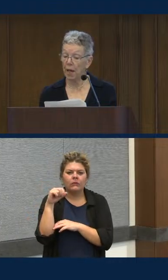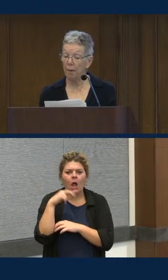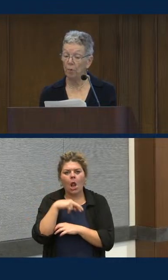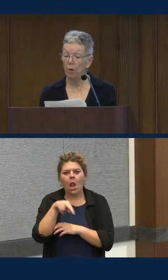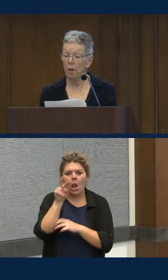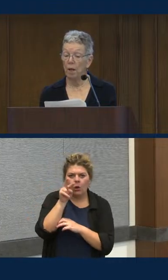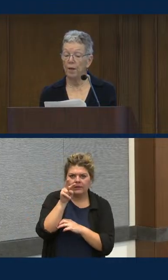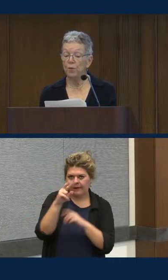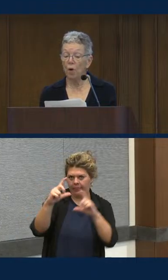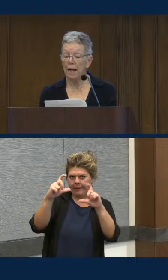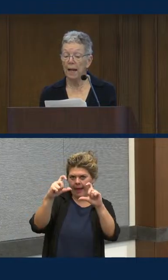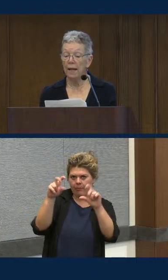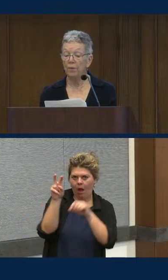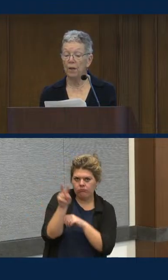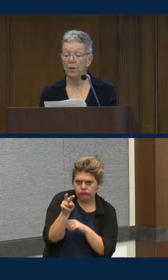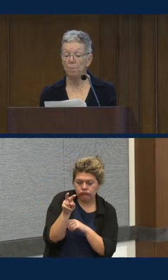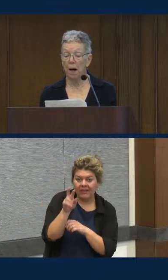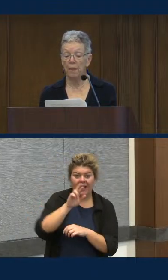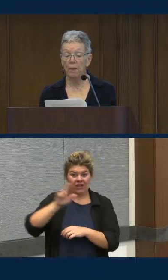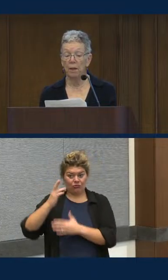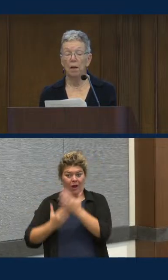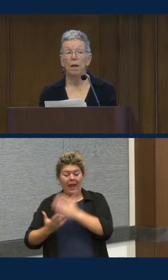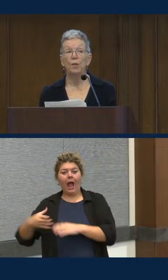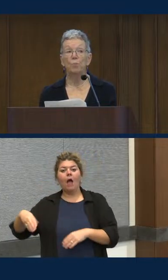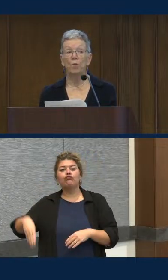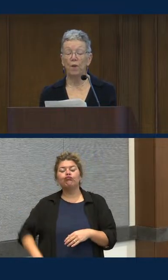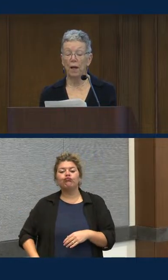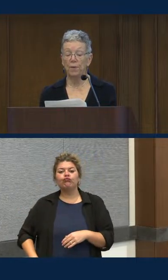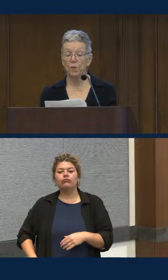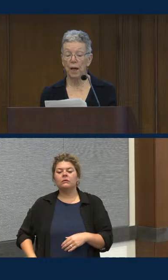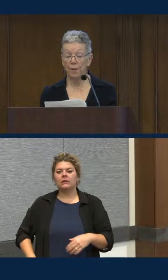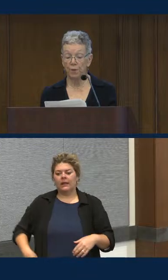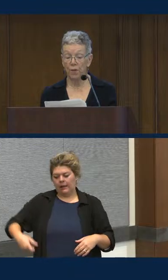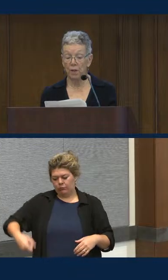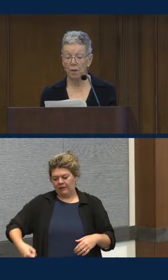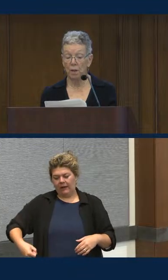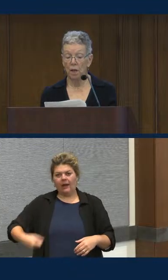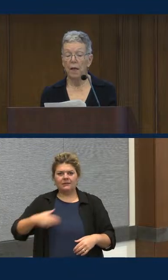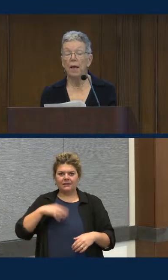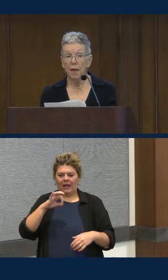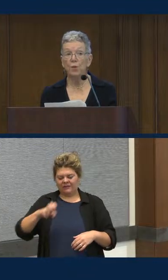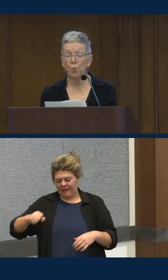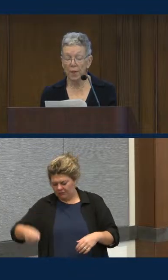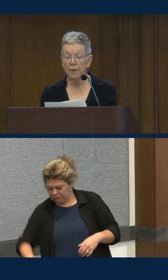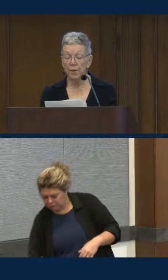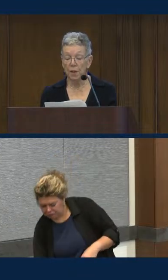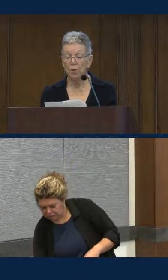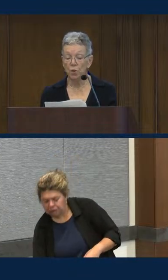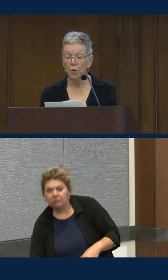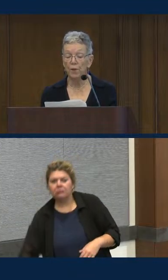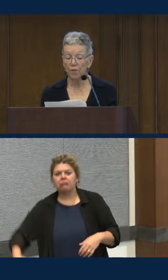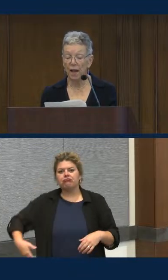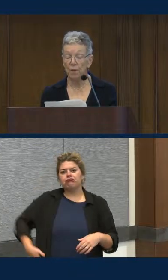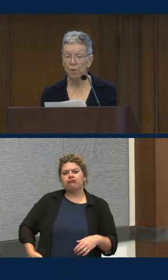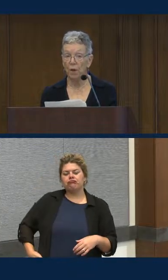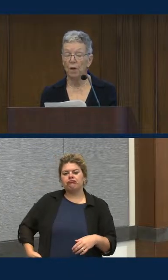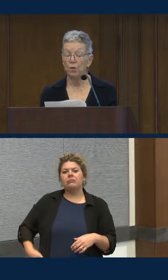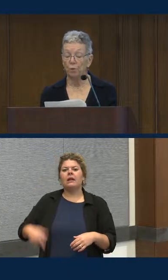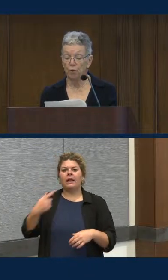hand in his pocket, his briefcase at his feet. He is witnessing to his faith, to